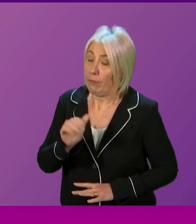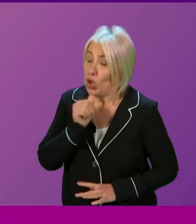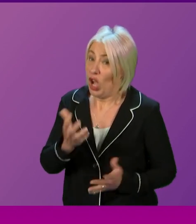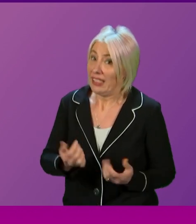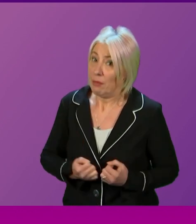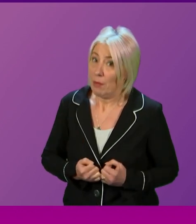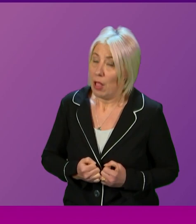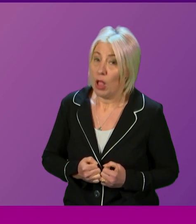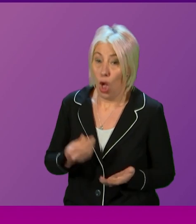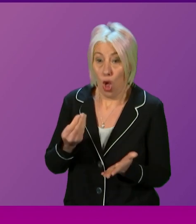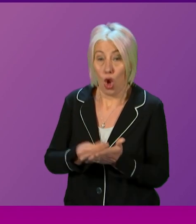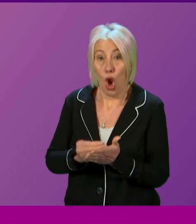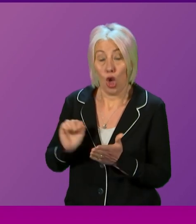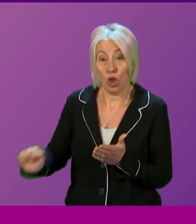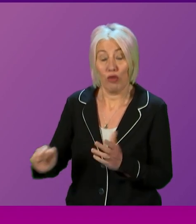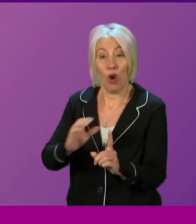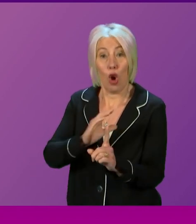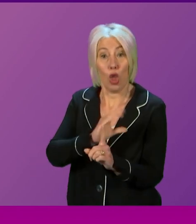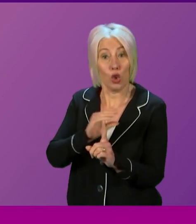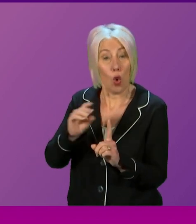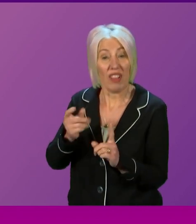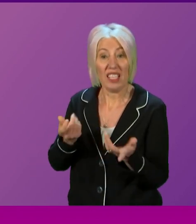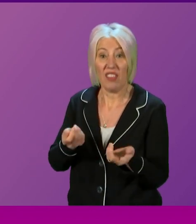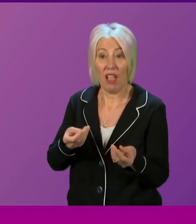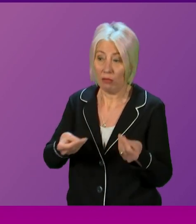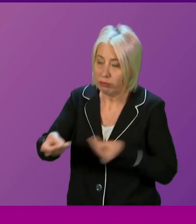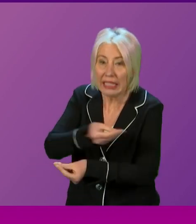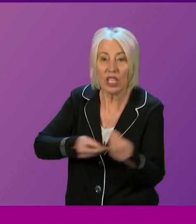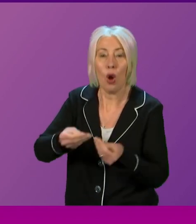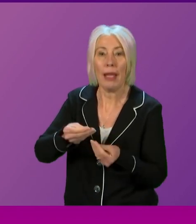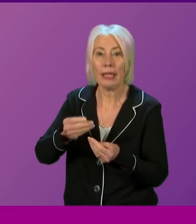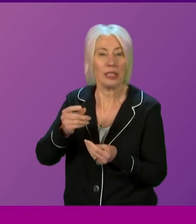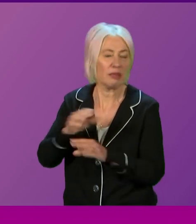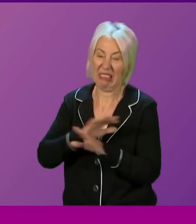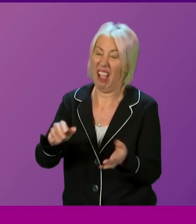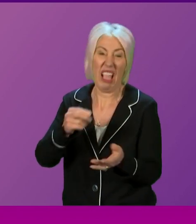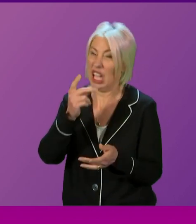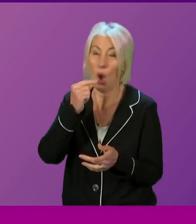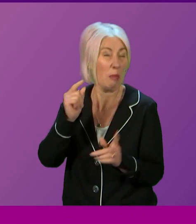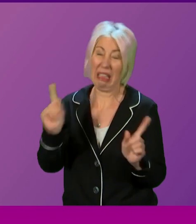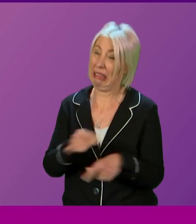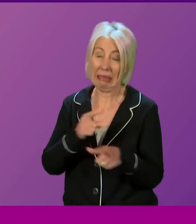The cost of Tory fiscal and economic incompetence, which is epitomised by the disastrous decisions